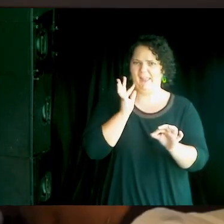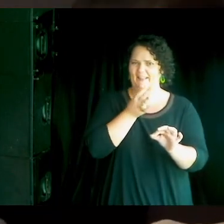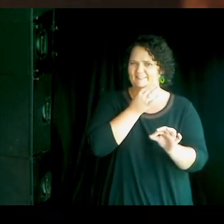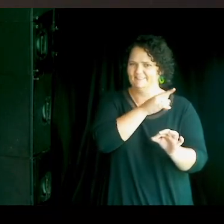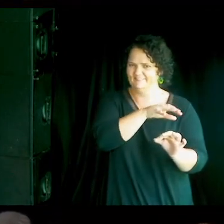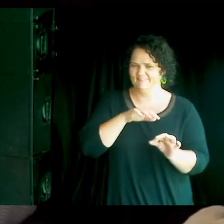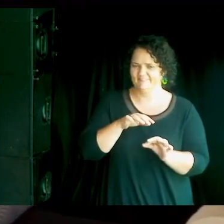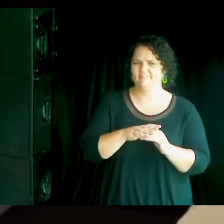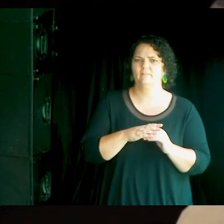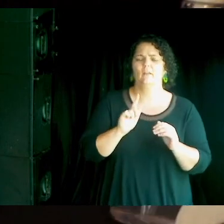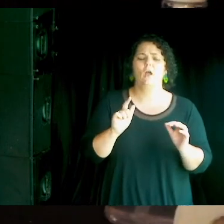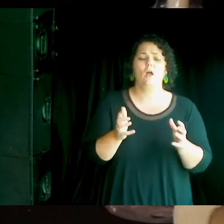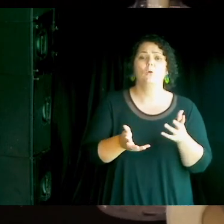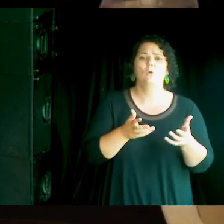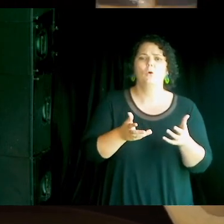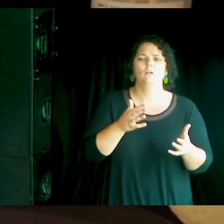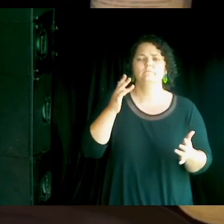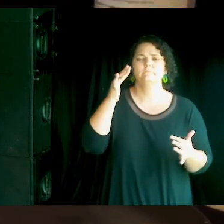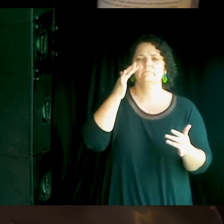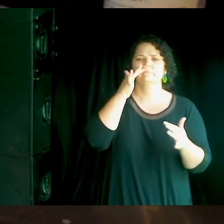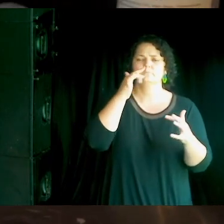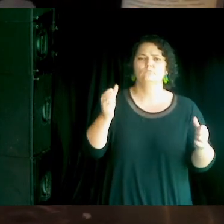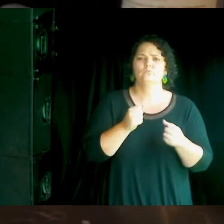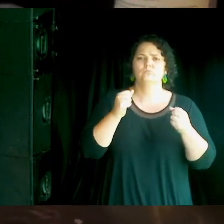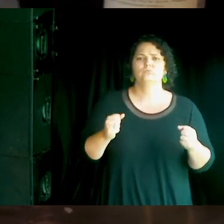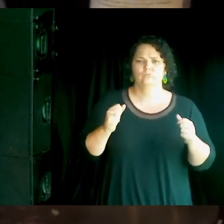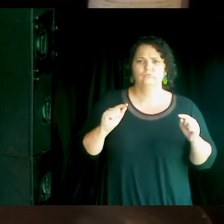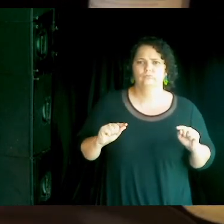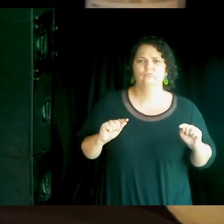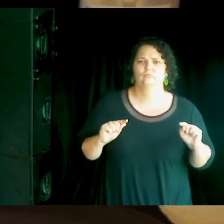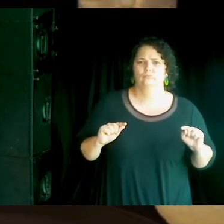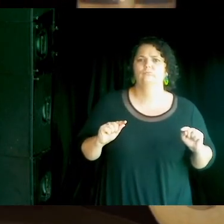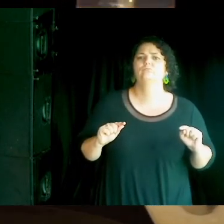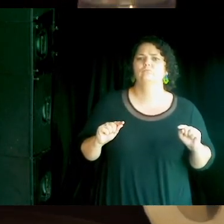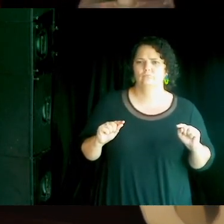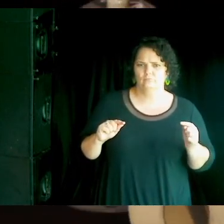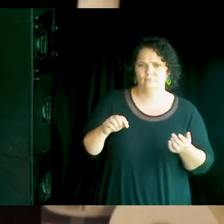very fragrant once you've fried it and it turns to that beautiful sort of jade color oh wow so